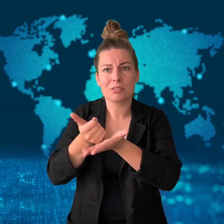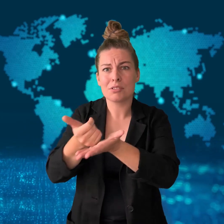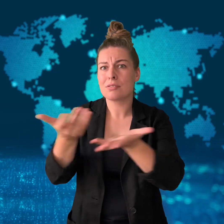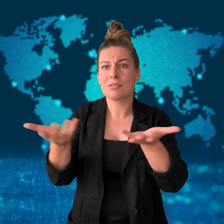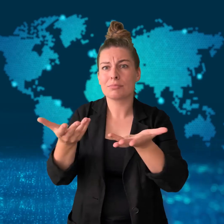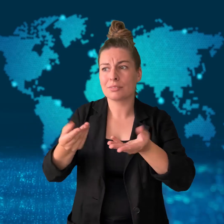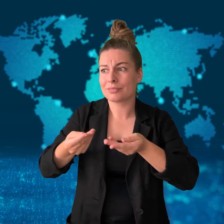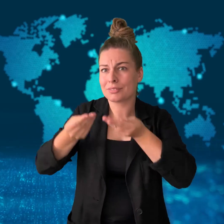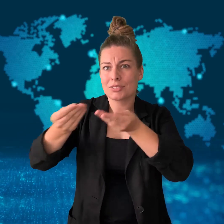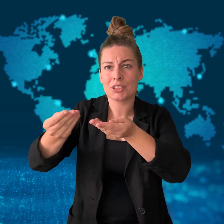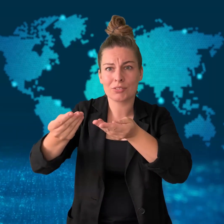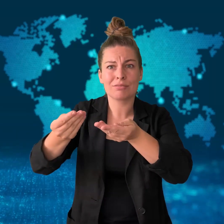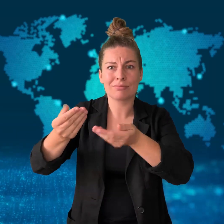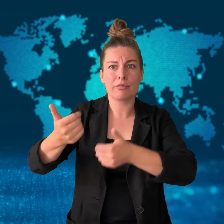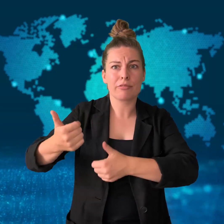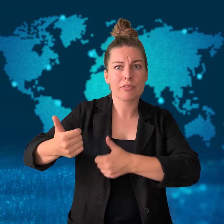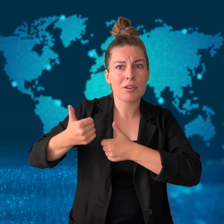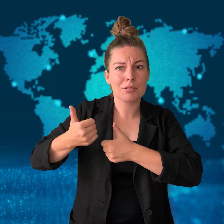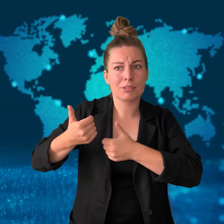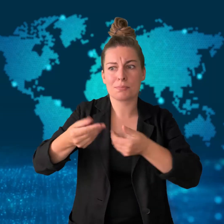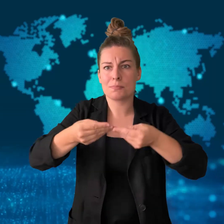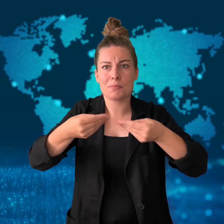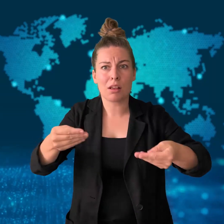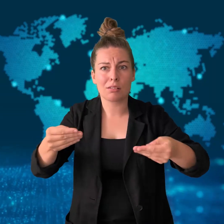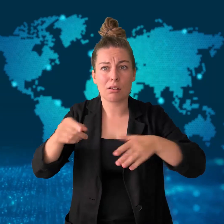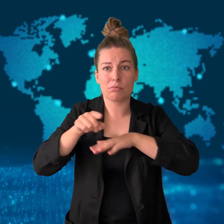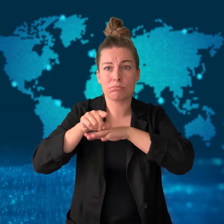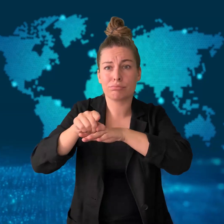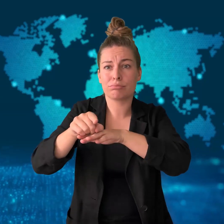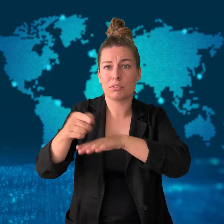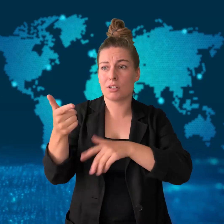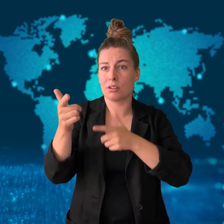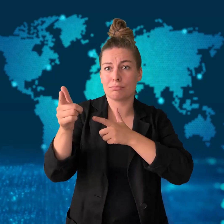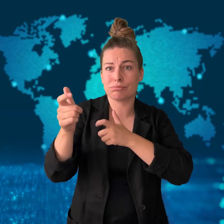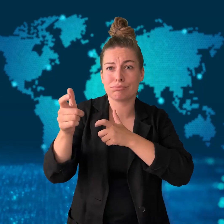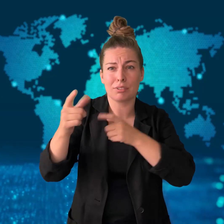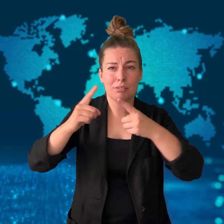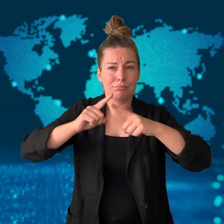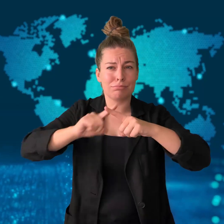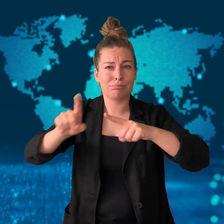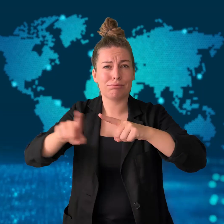Western allies have continued to channel military help,